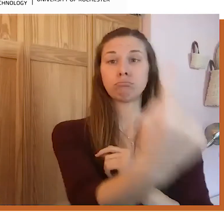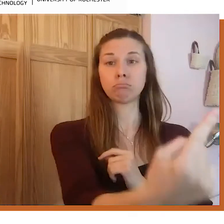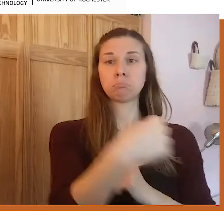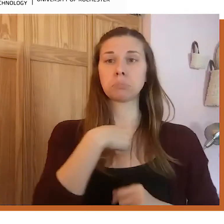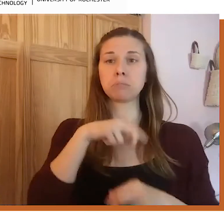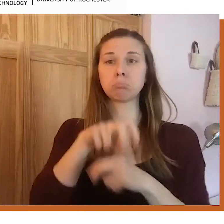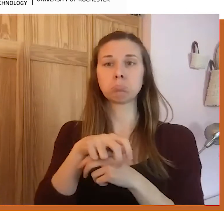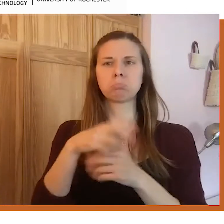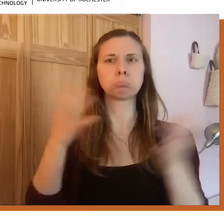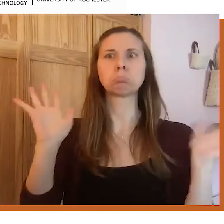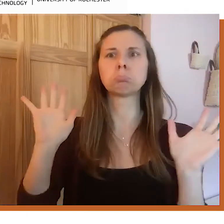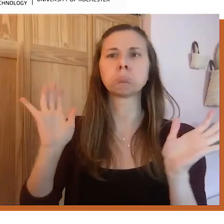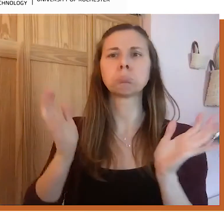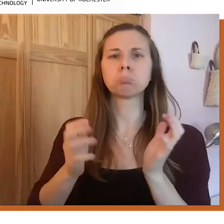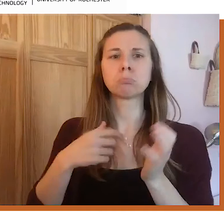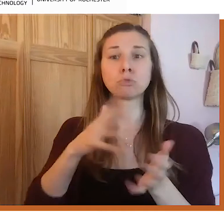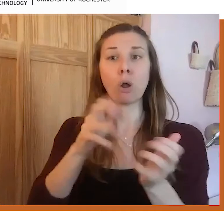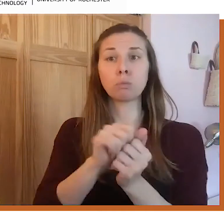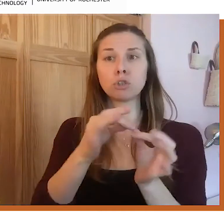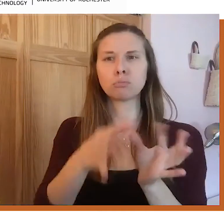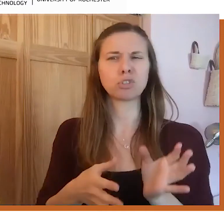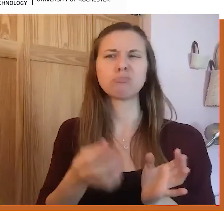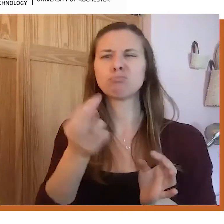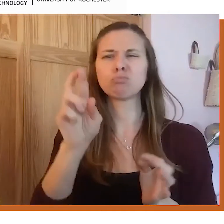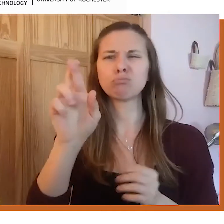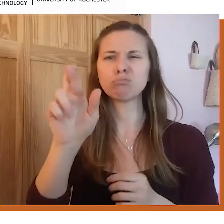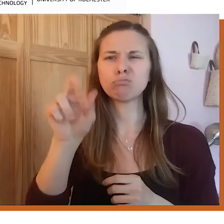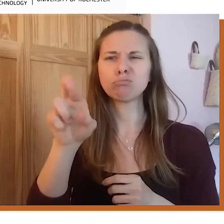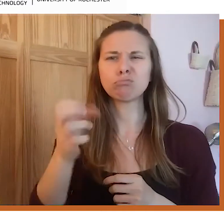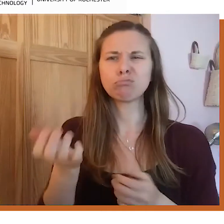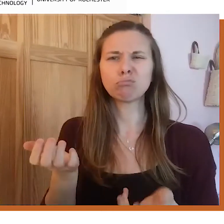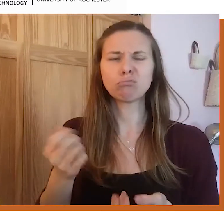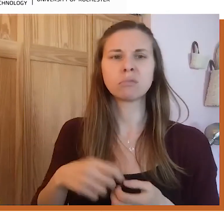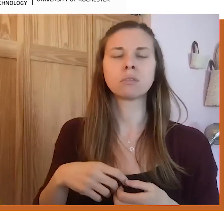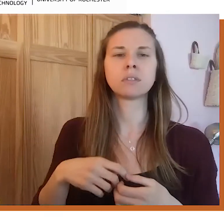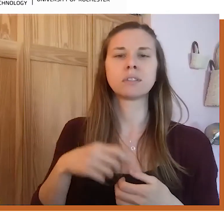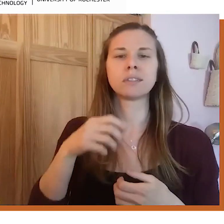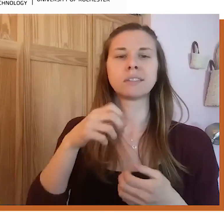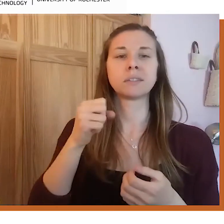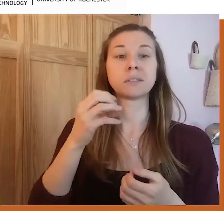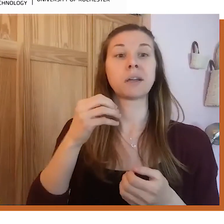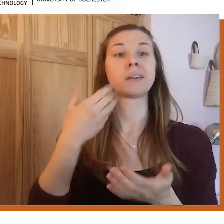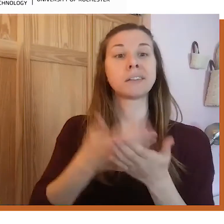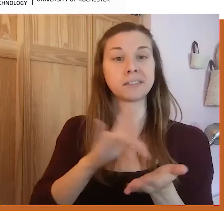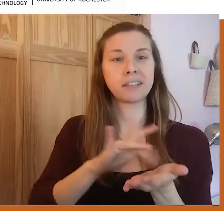In the past, I just went in the room. The interpreter was already there. I typically didn't have a lot of conversations with them,